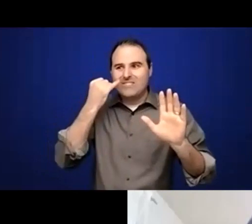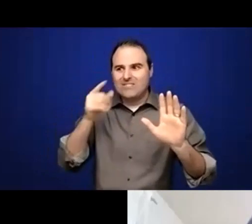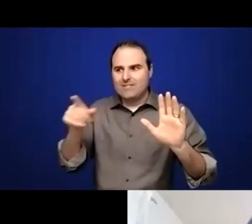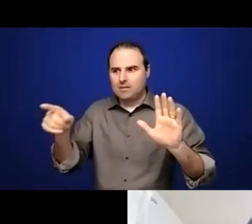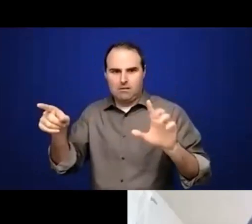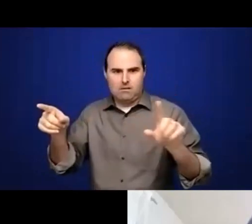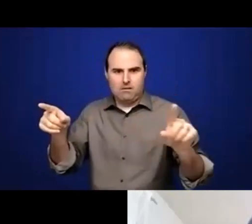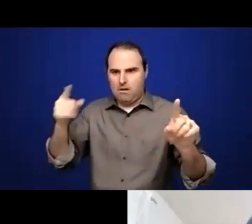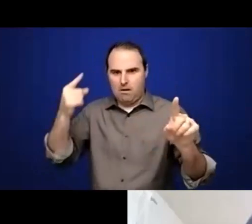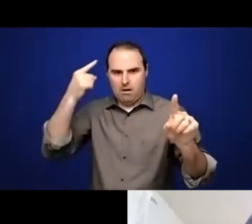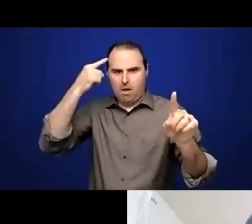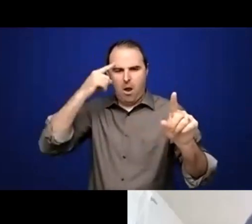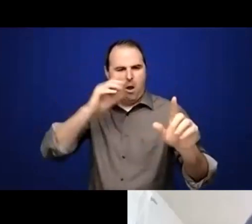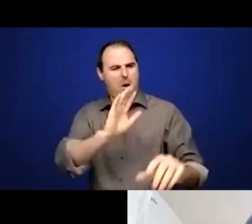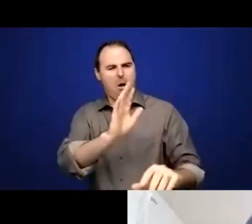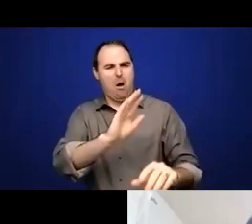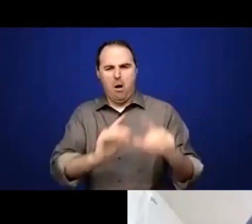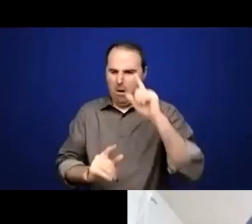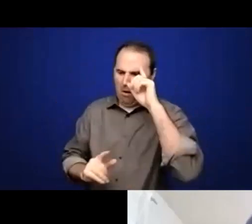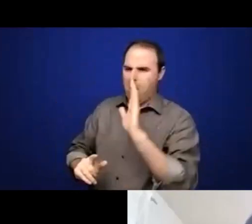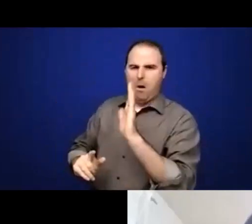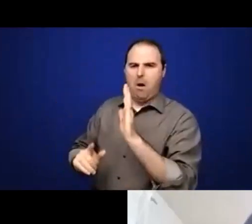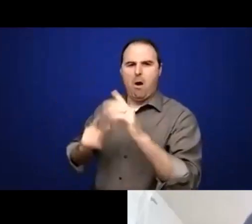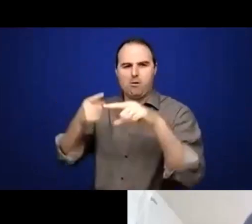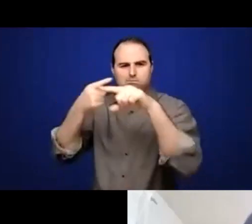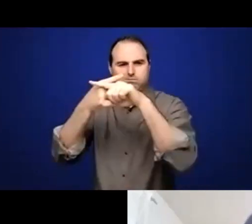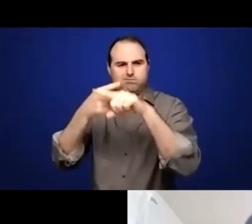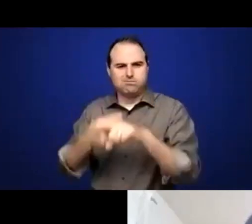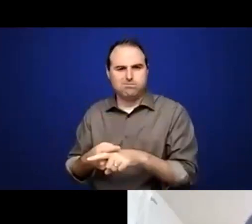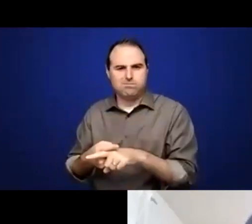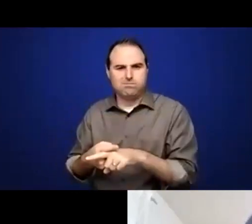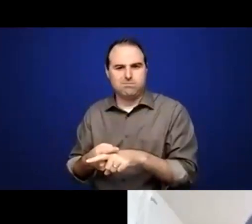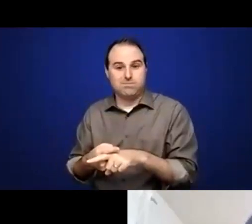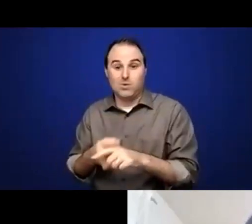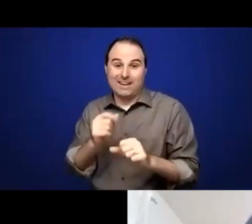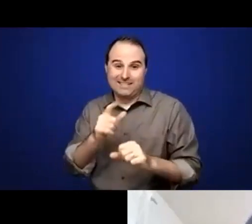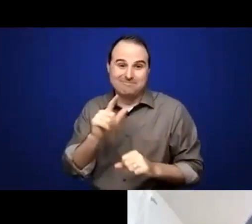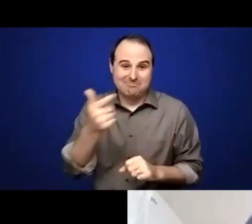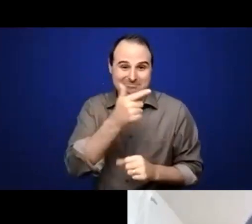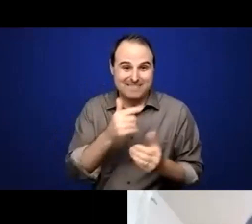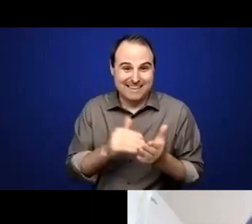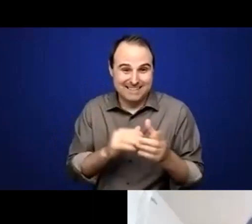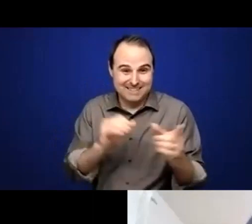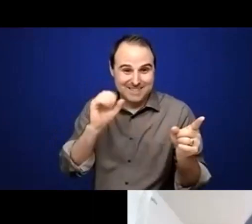So again, I don't know, we can go in a round table. Maybe again, Scott, Sabrina. Sure.